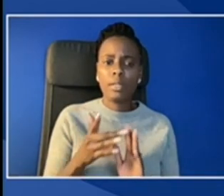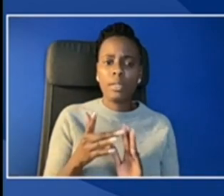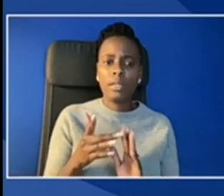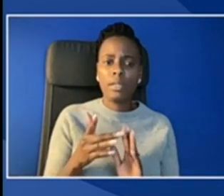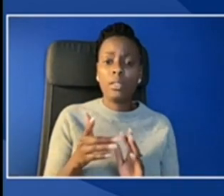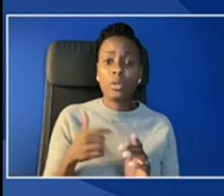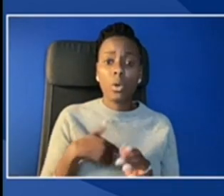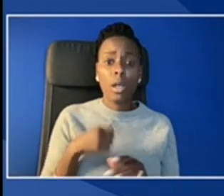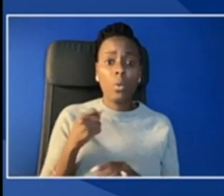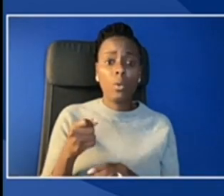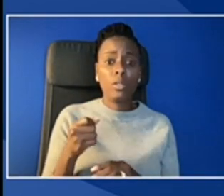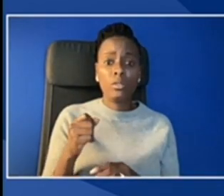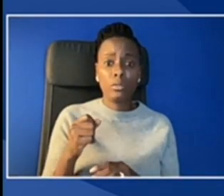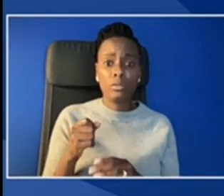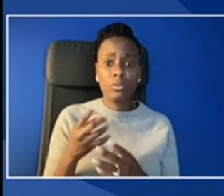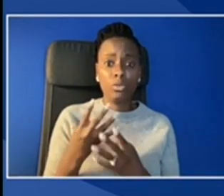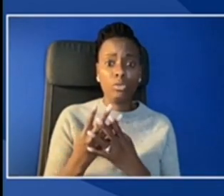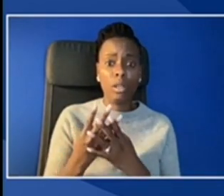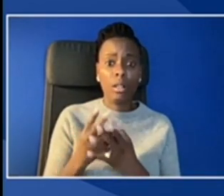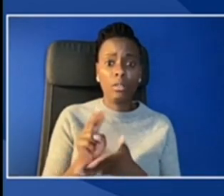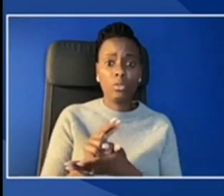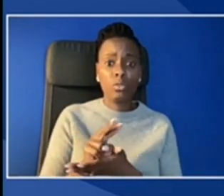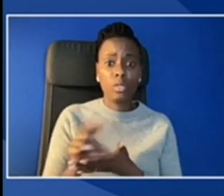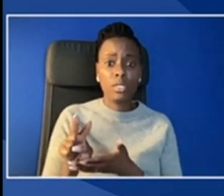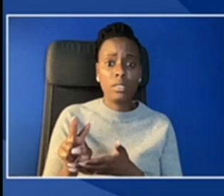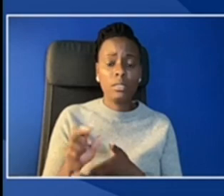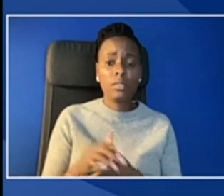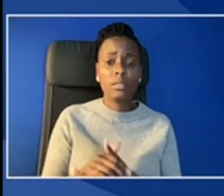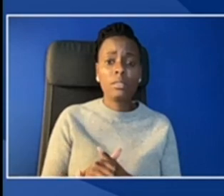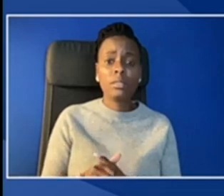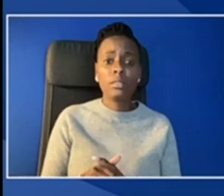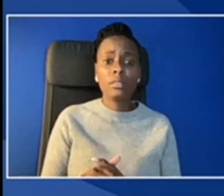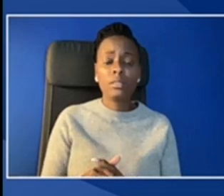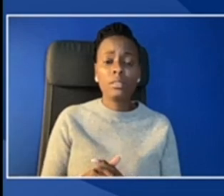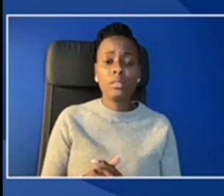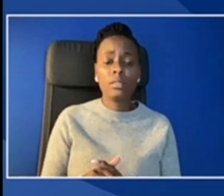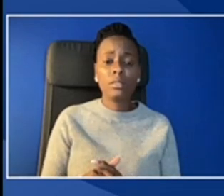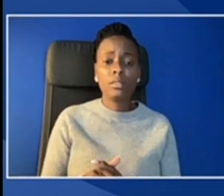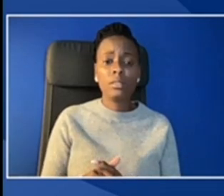for two weeks, and I was very compliant.